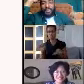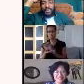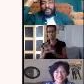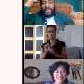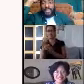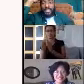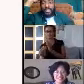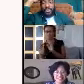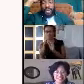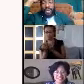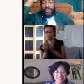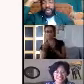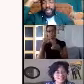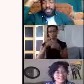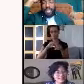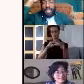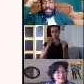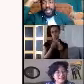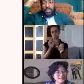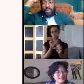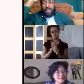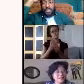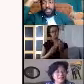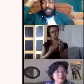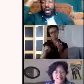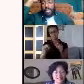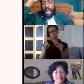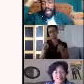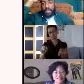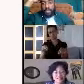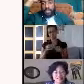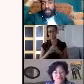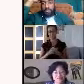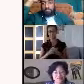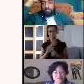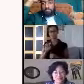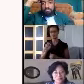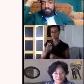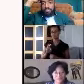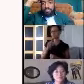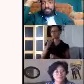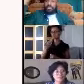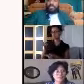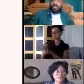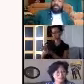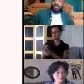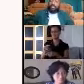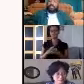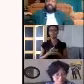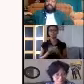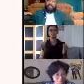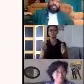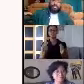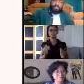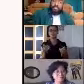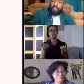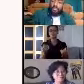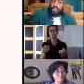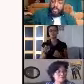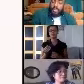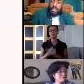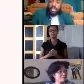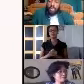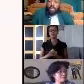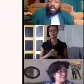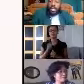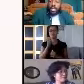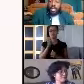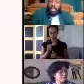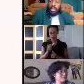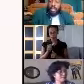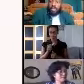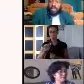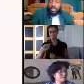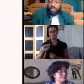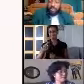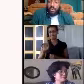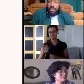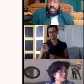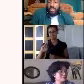So we will get into what is not anti-racism. So we in the two slides before we talked about